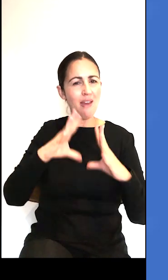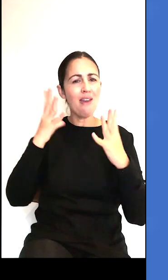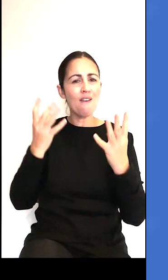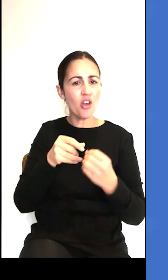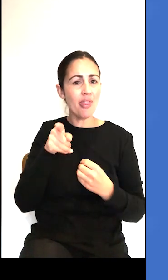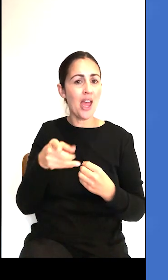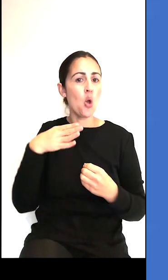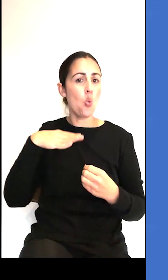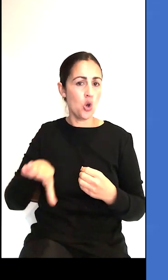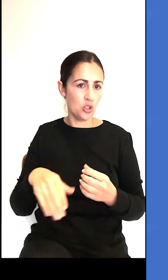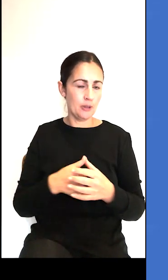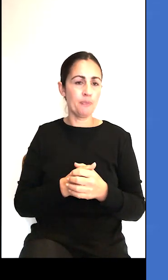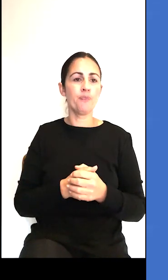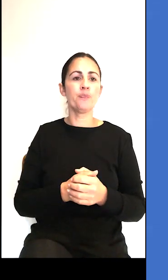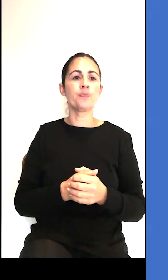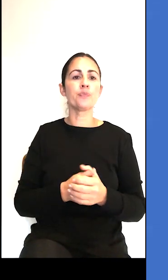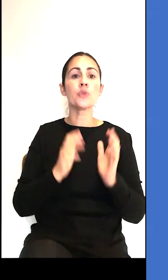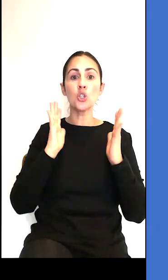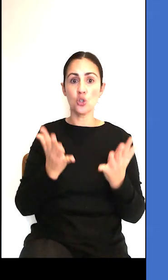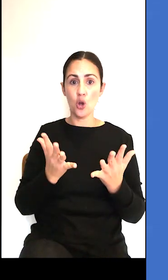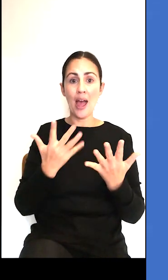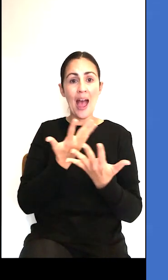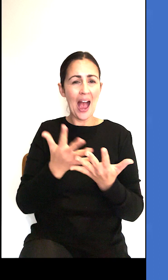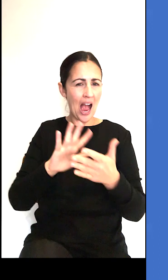So in terms of how to upload an advance care, I'm now going to go through